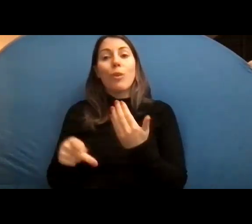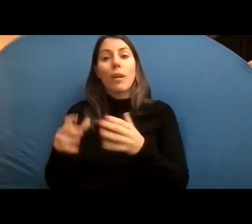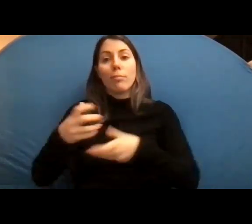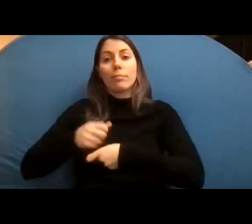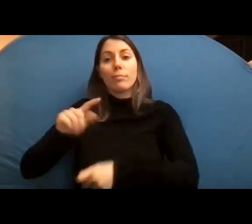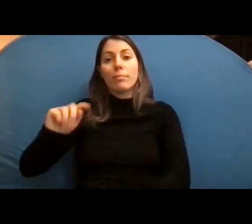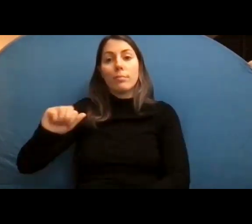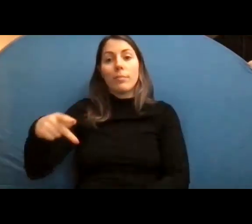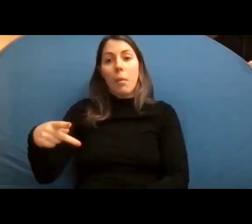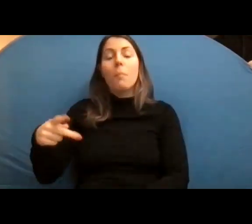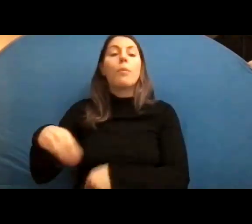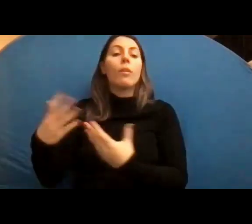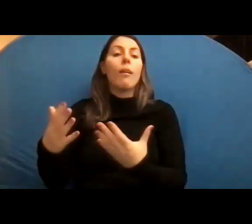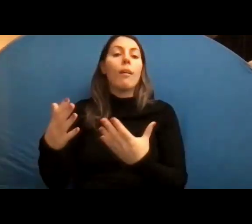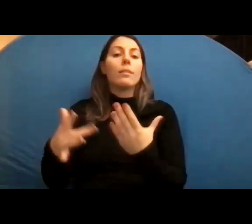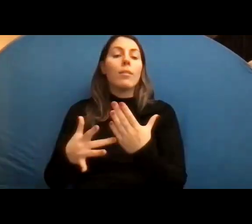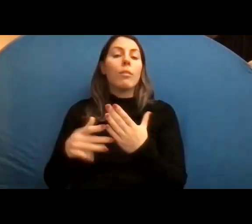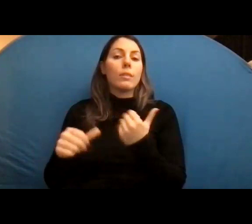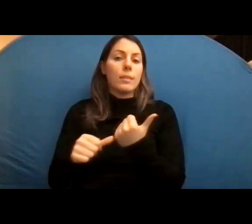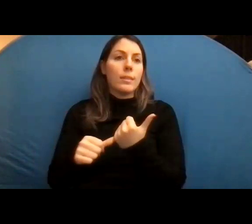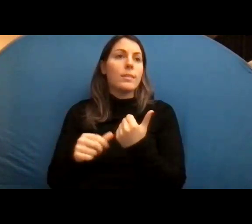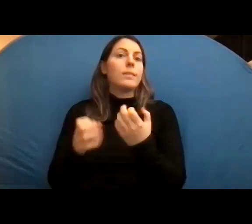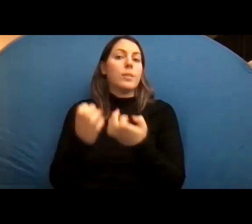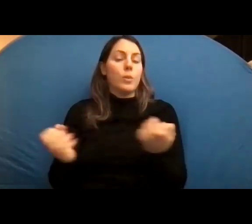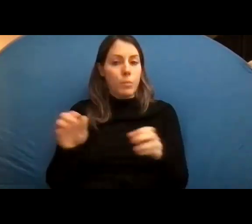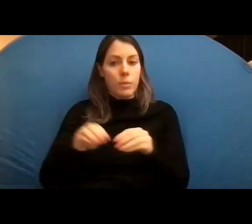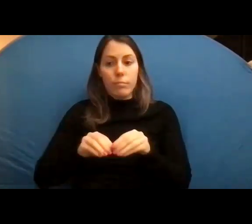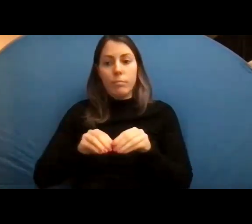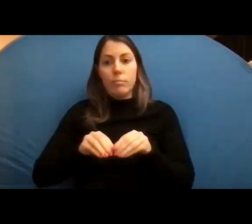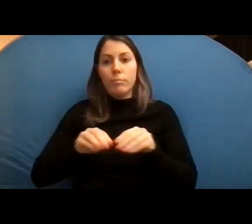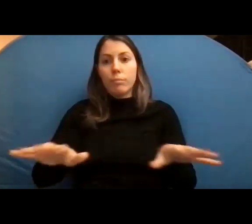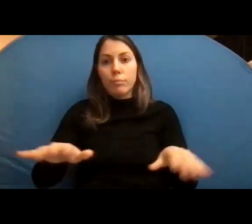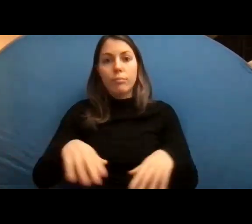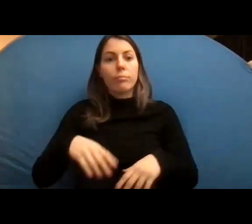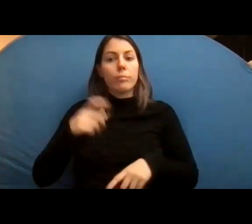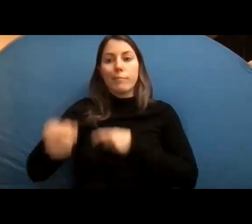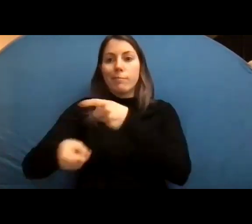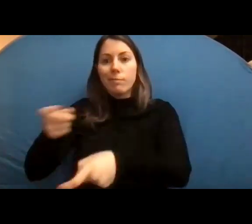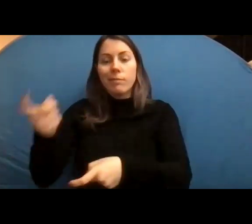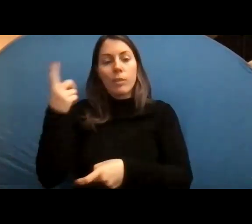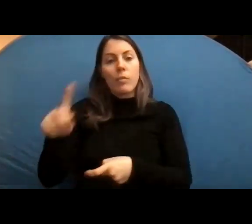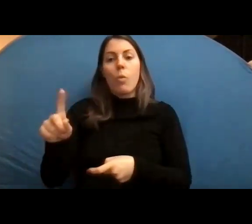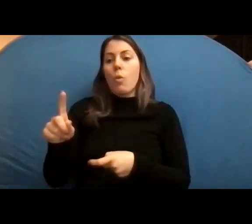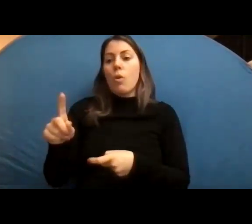have a Technology Assistance Program that provides technical assistance and equipment